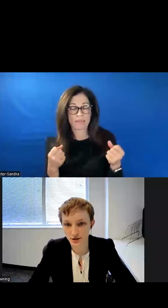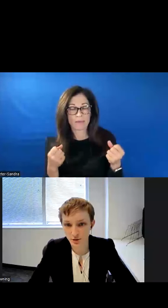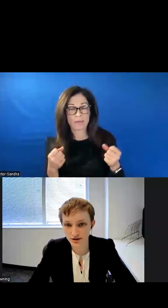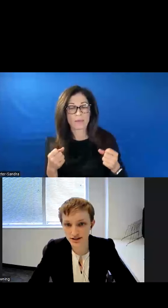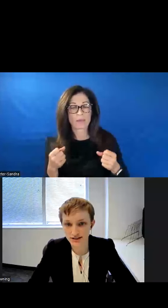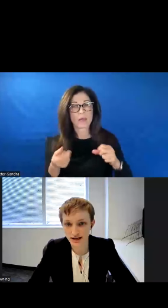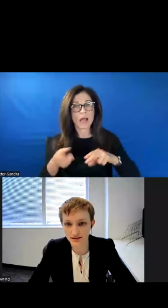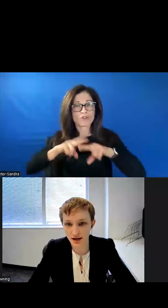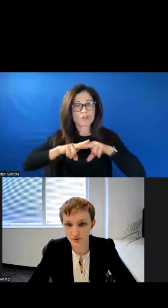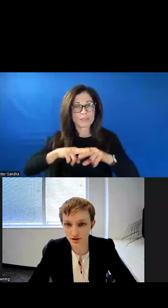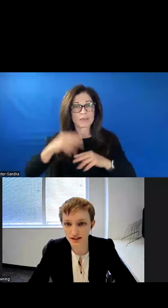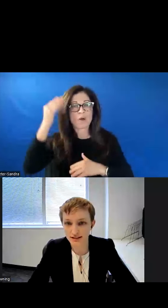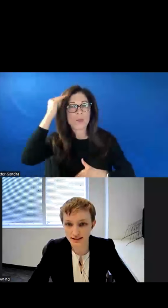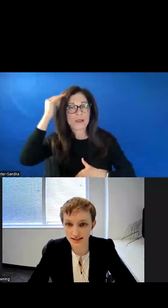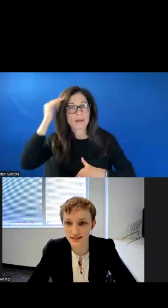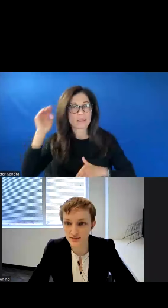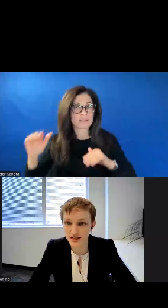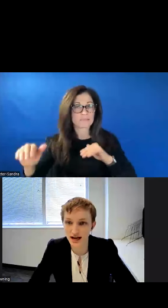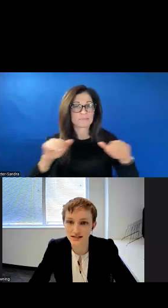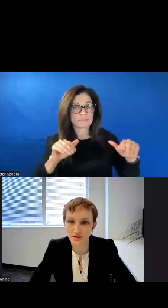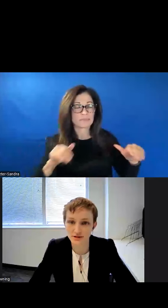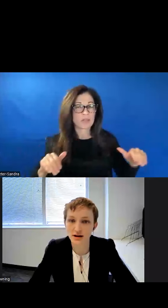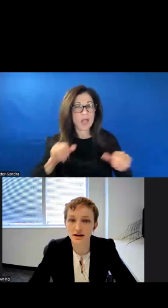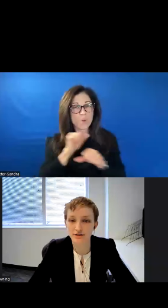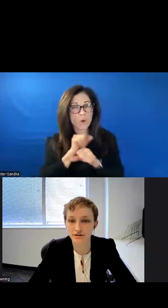AWARENESS AND WORKING TO DESTIGMATIZE MENTAL HEALTH